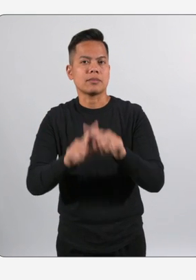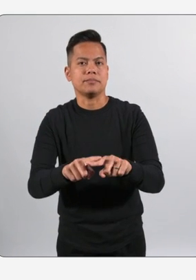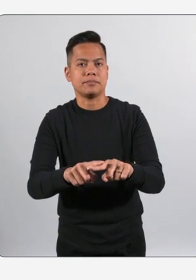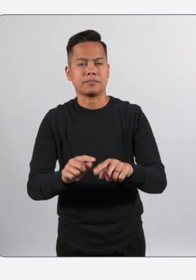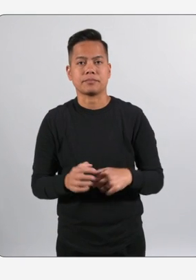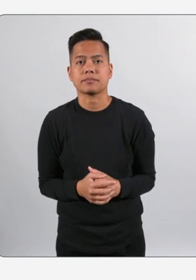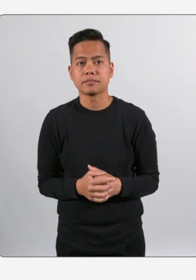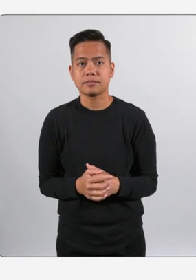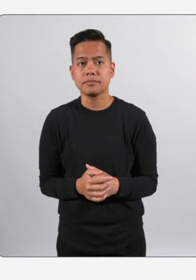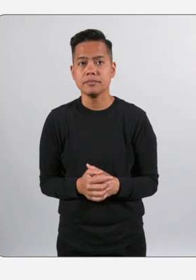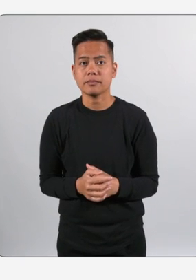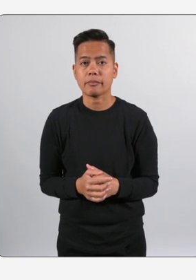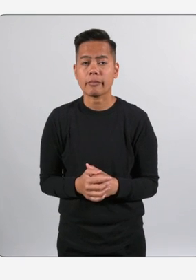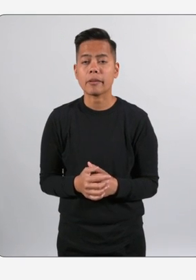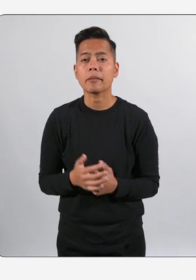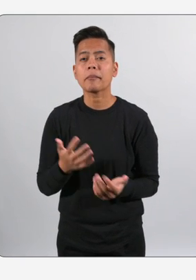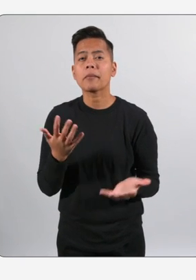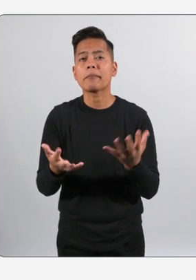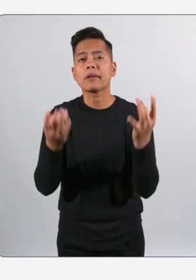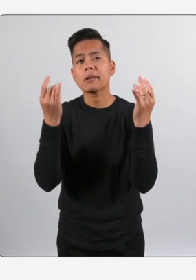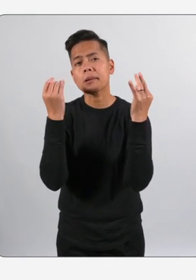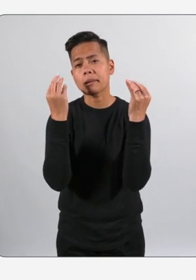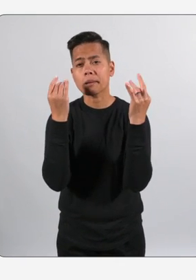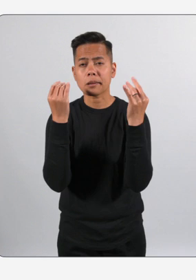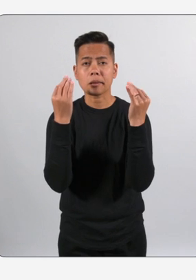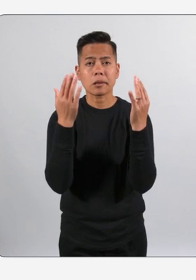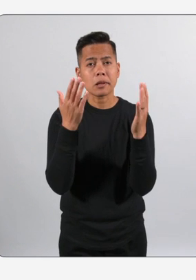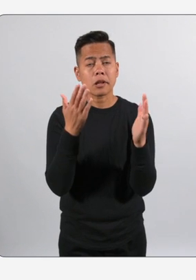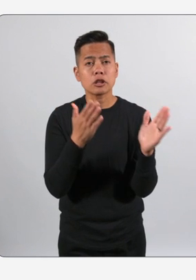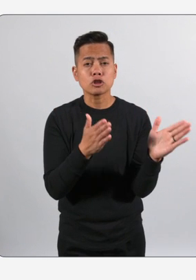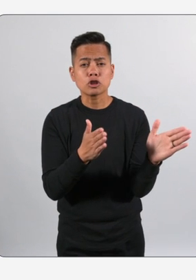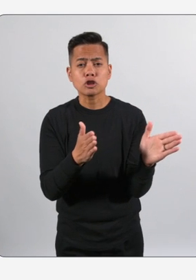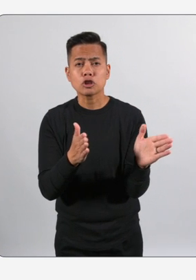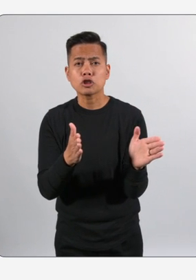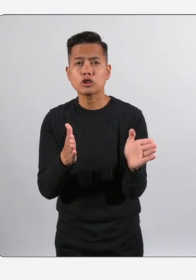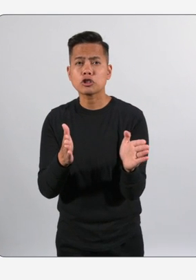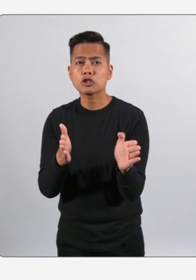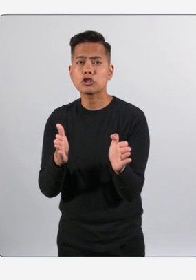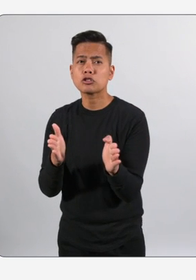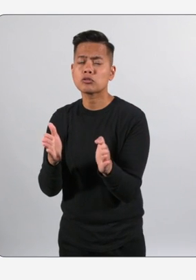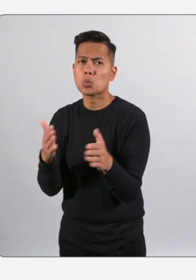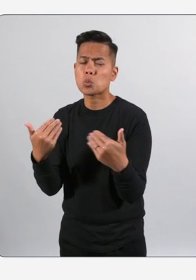So you might be taking in these shifts our industry is facing and thinking, wow, it’s a tough time to be a marketer.